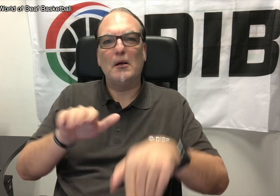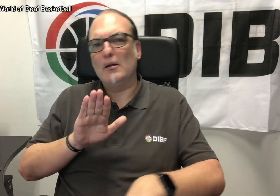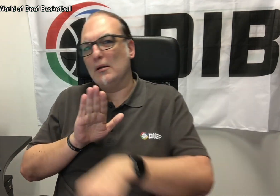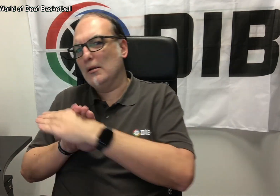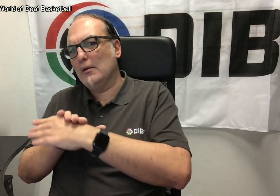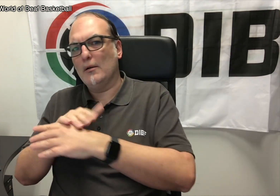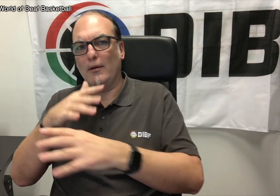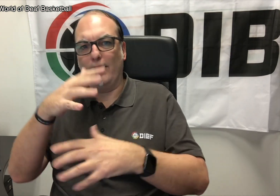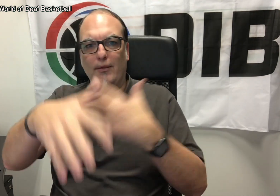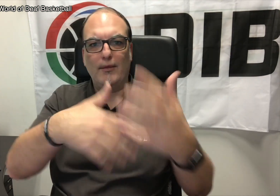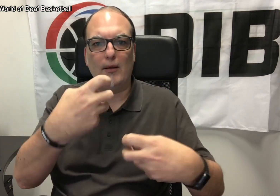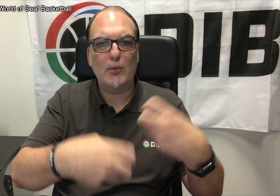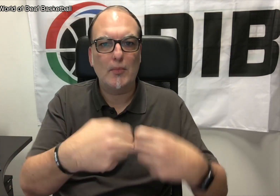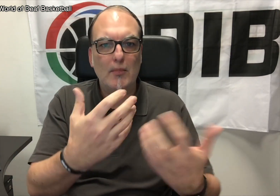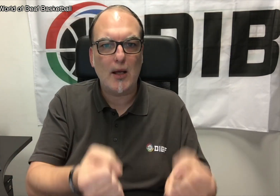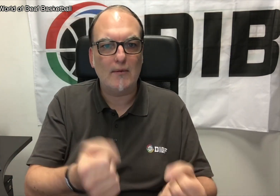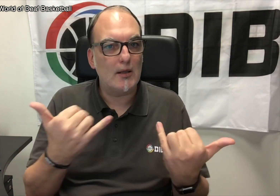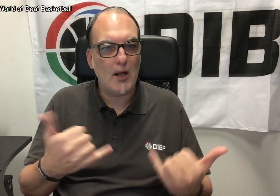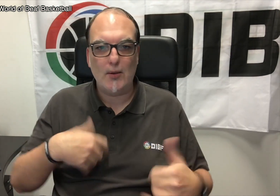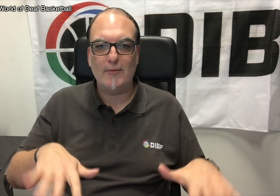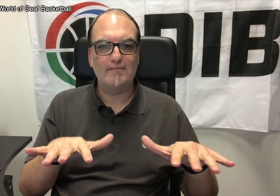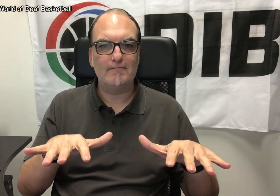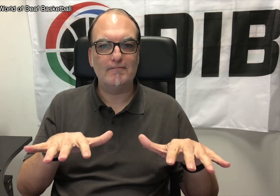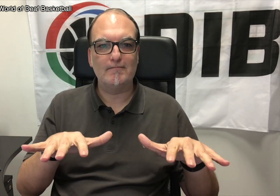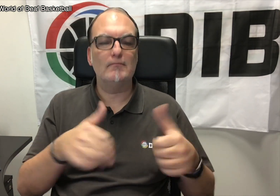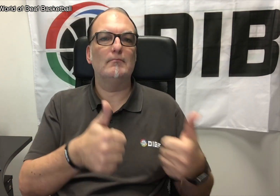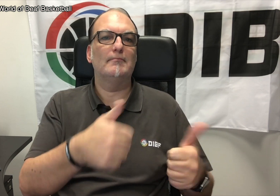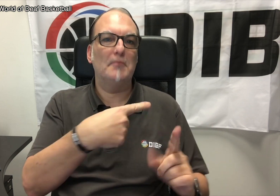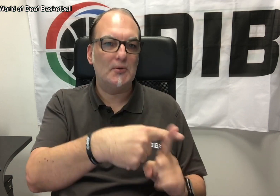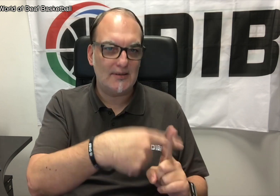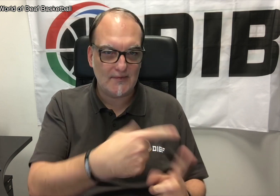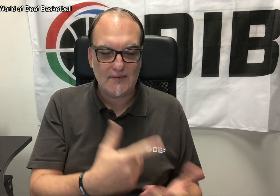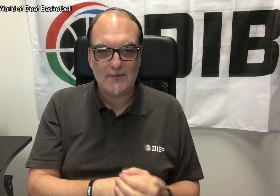where delegates decided to let others handle and that is when problems arose. Now this time we were attentive, that was positive.